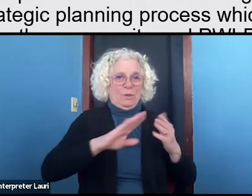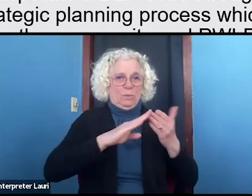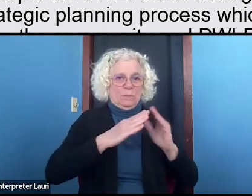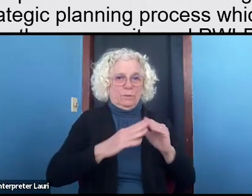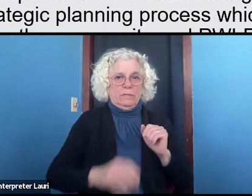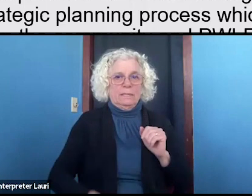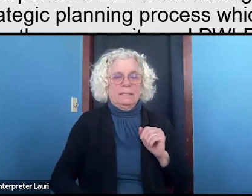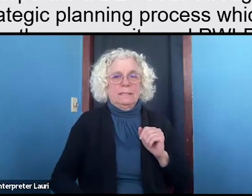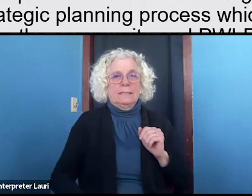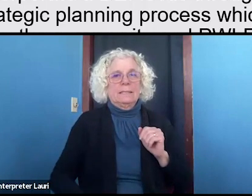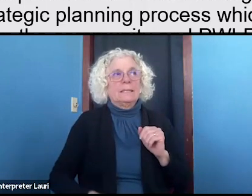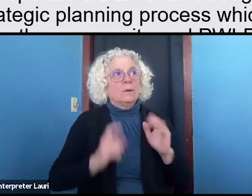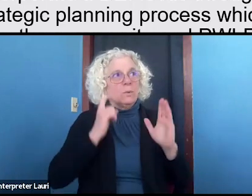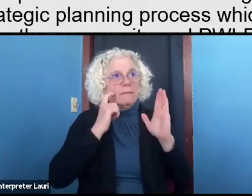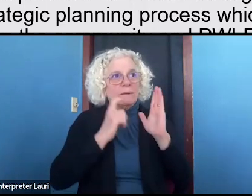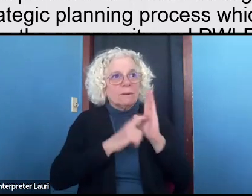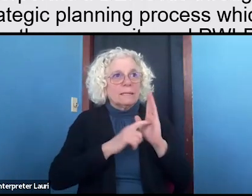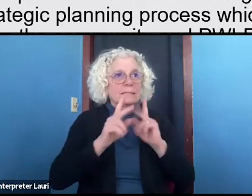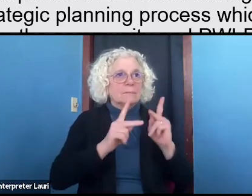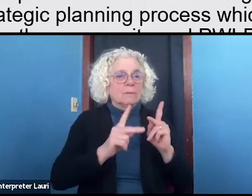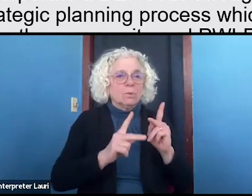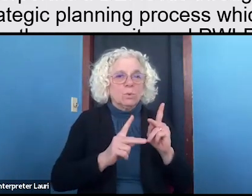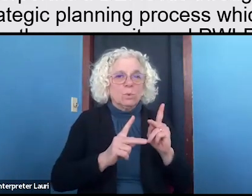the people who are most impacted by the problem are often